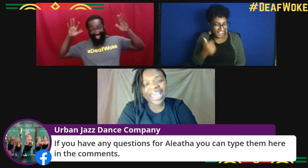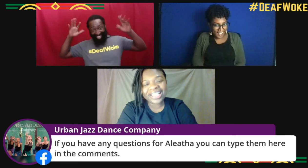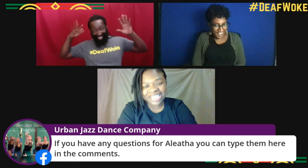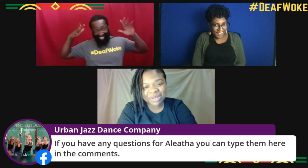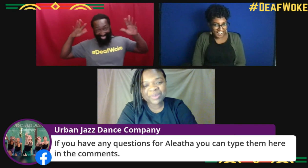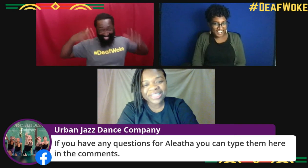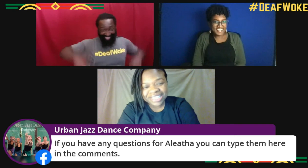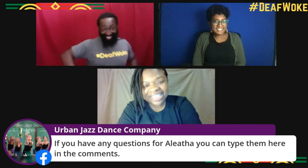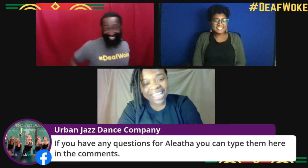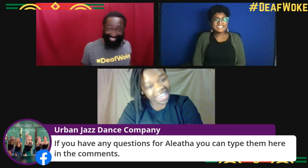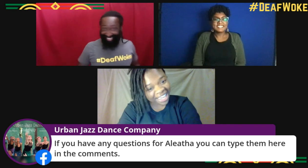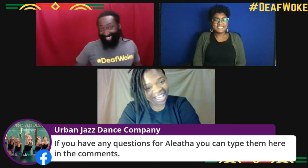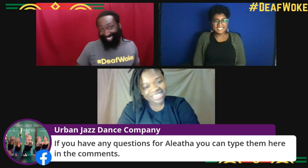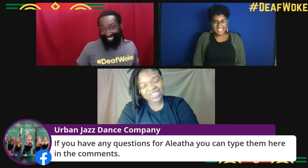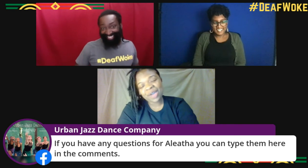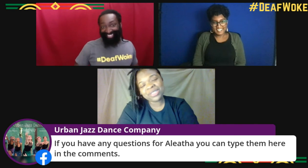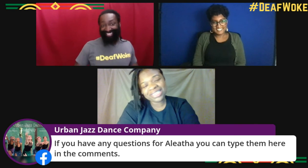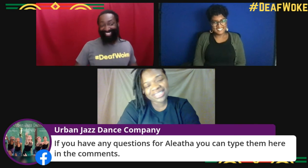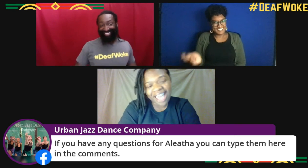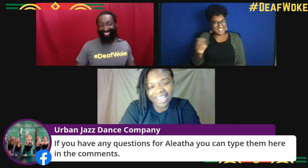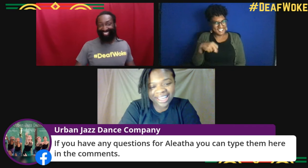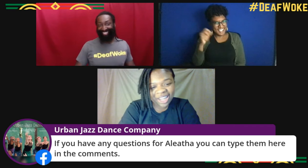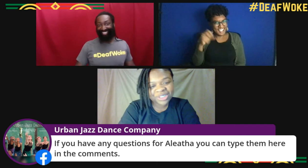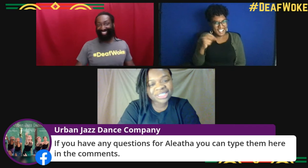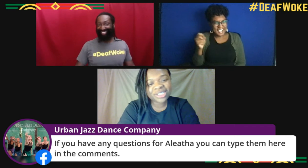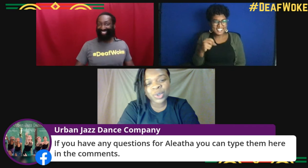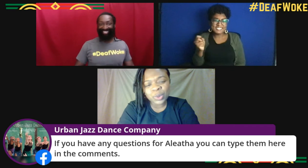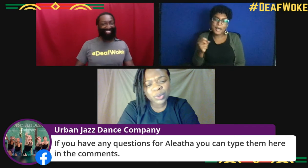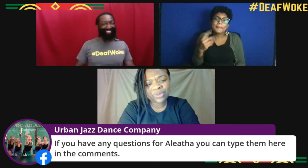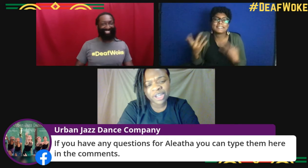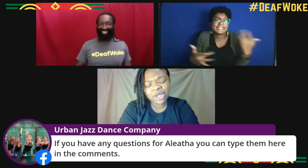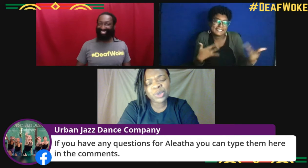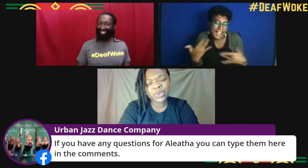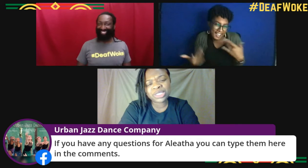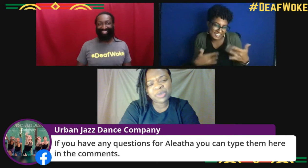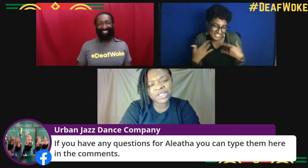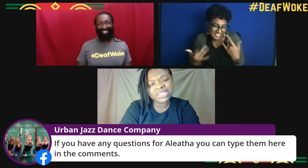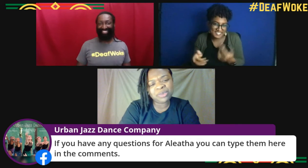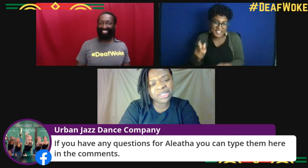Yeah. So that was exciting that was a cool, very cool experience